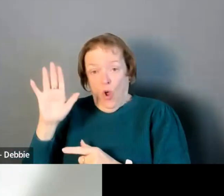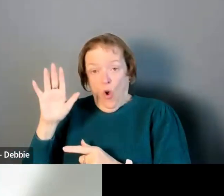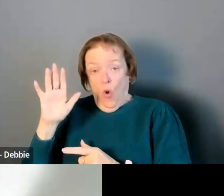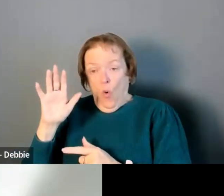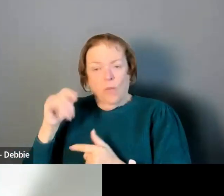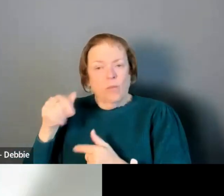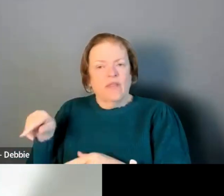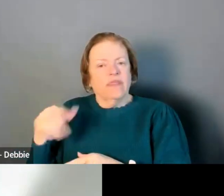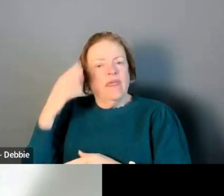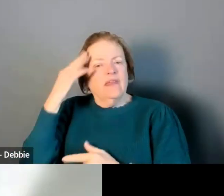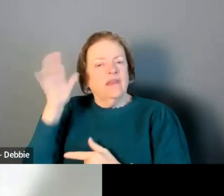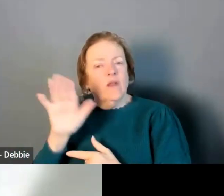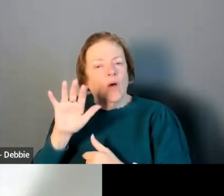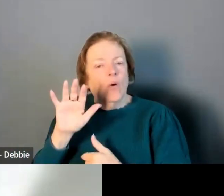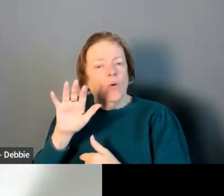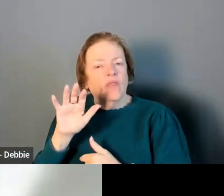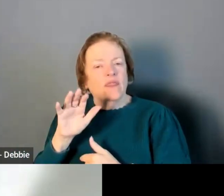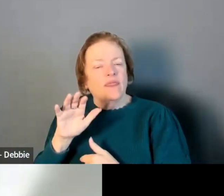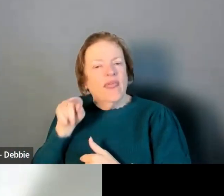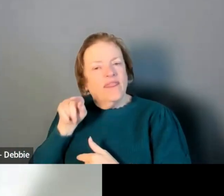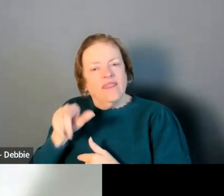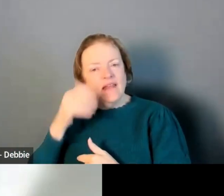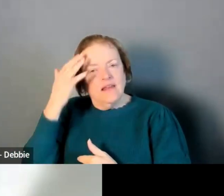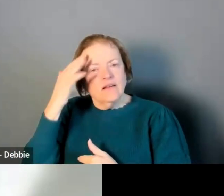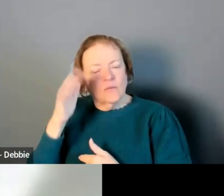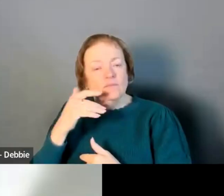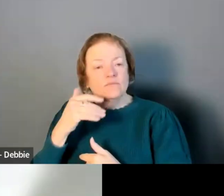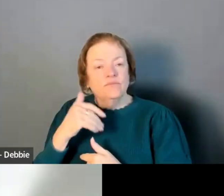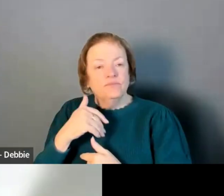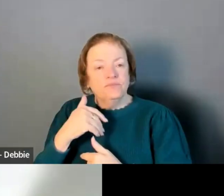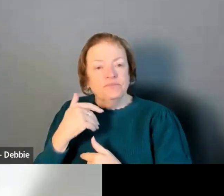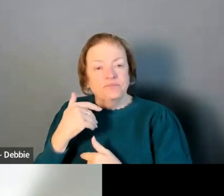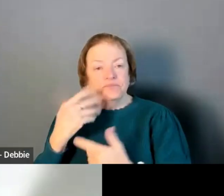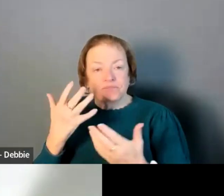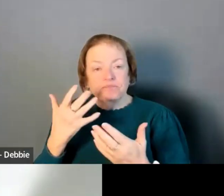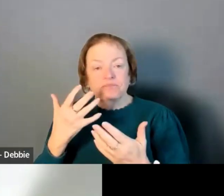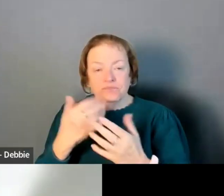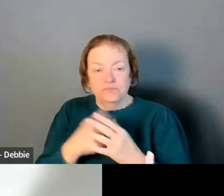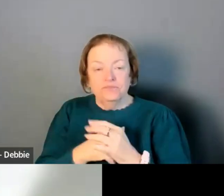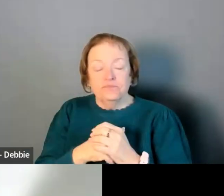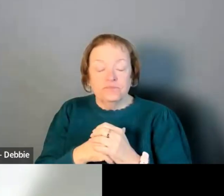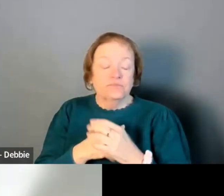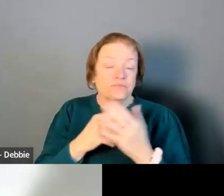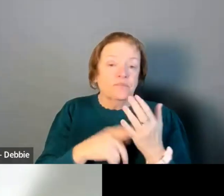breathed this stuff, so we we know what could or could potentially not the parent could or couldn't